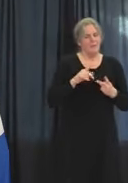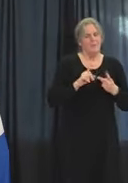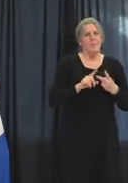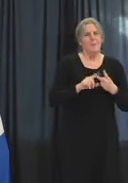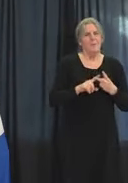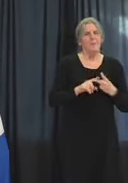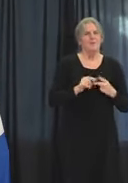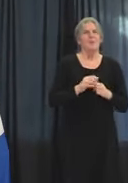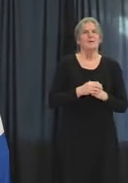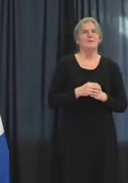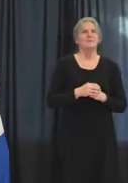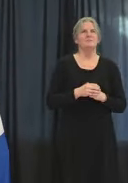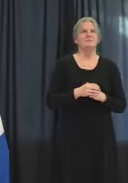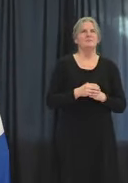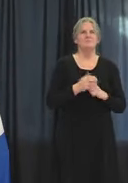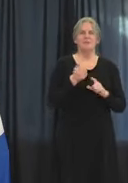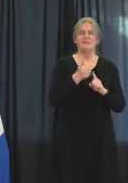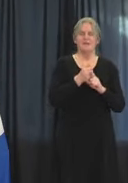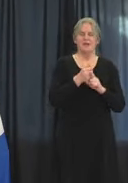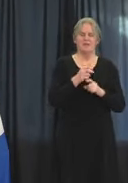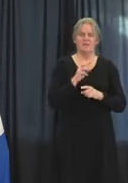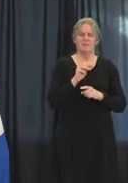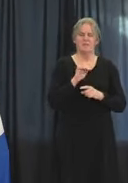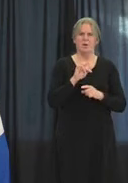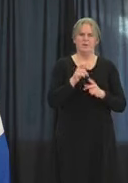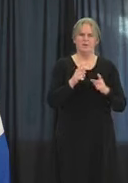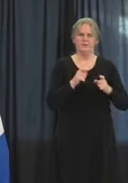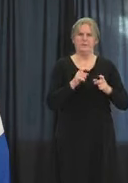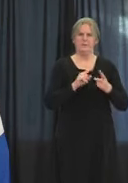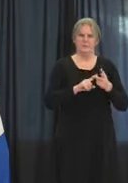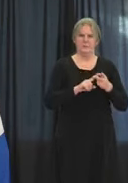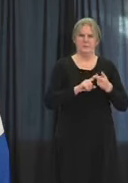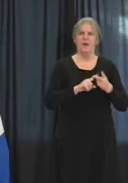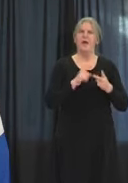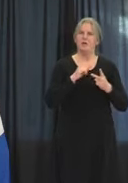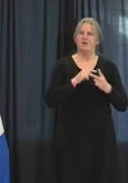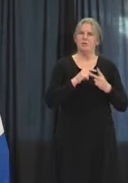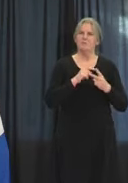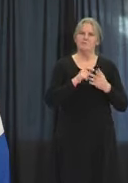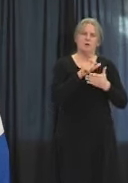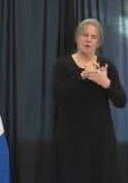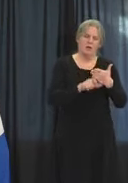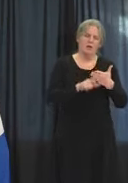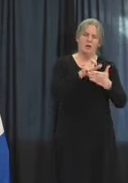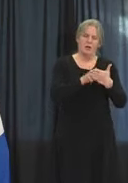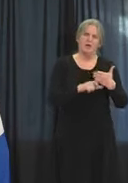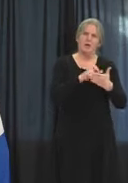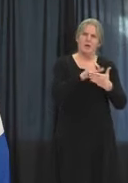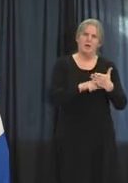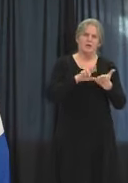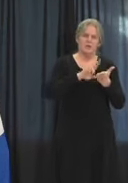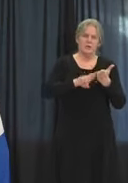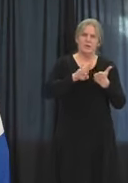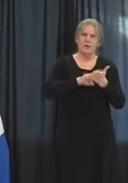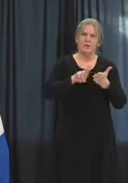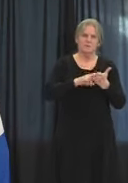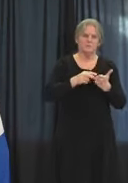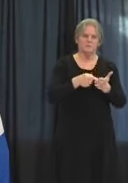evolving question. Although there is increasing literature, and helpful